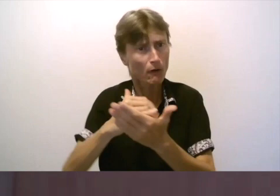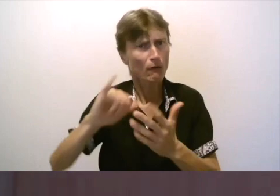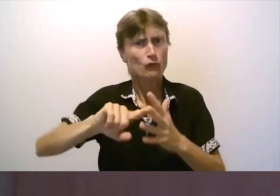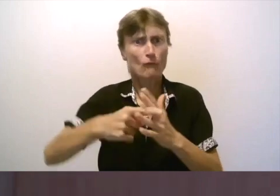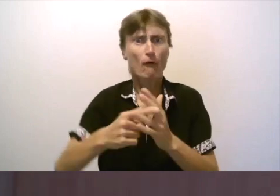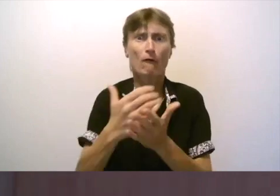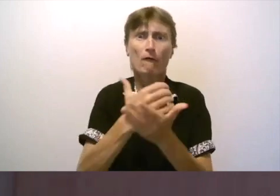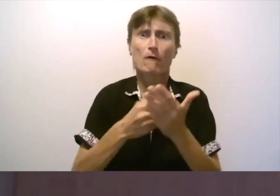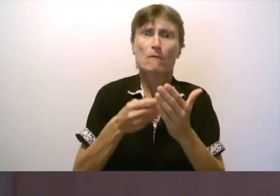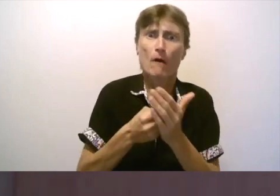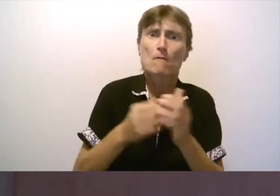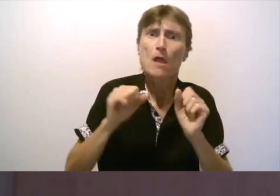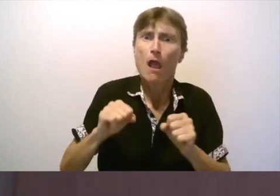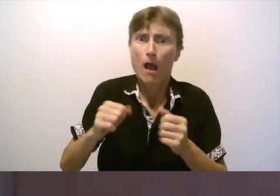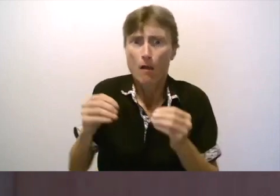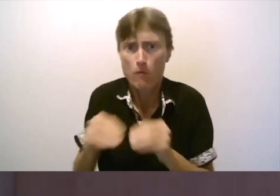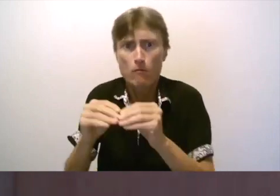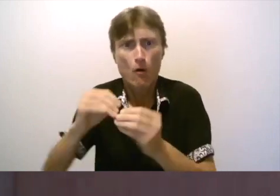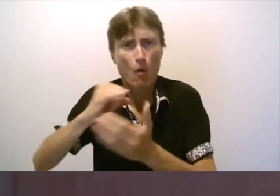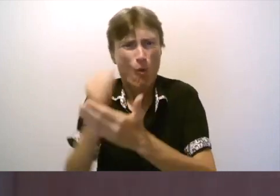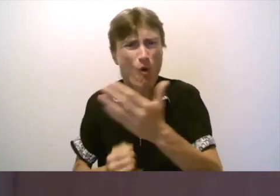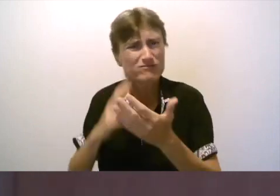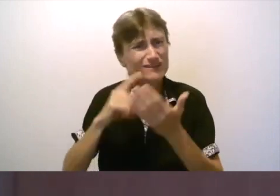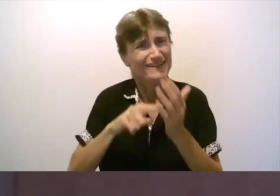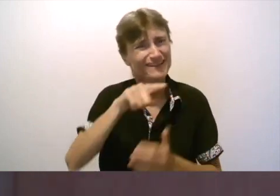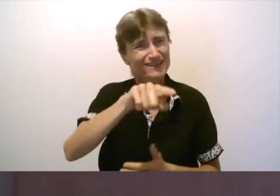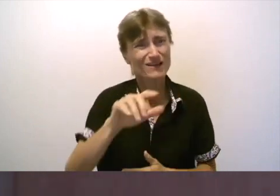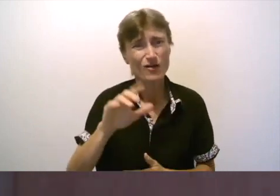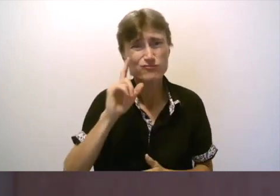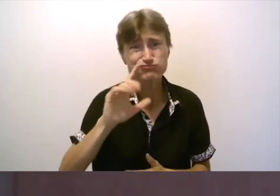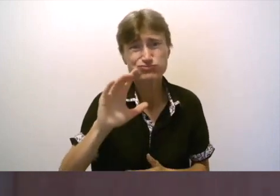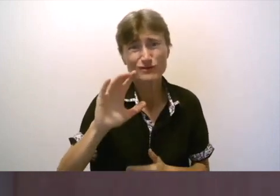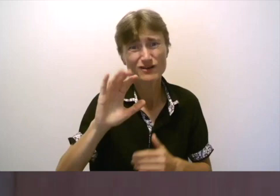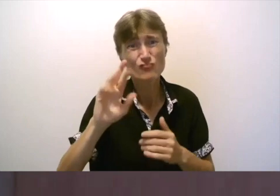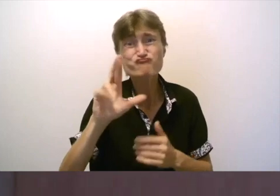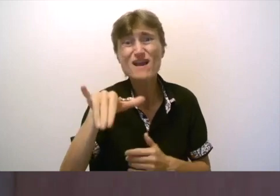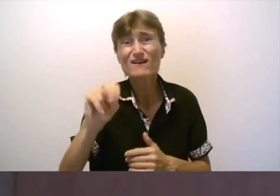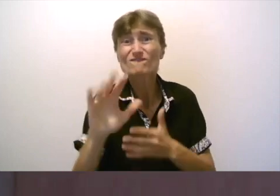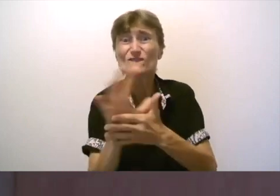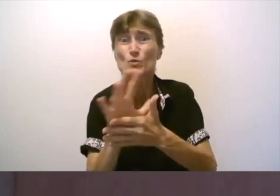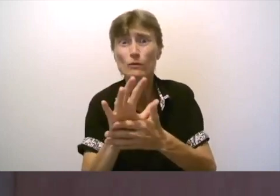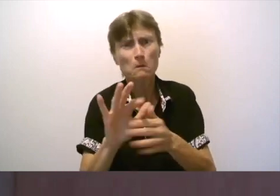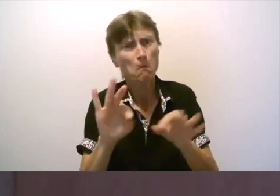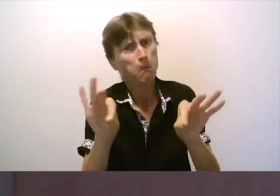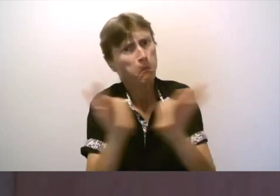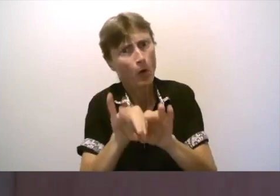and beauty uh and it's it's so moving and i really encourage everyone to take the time to to see the full the